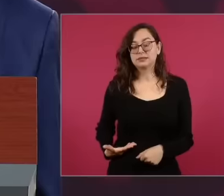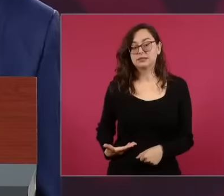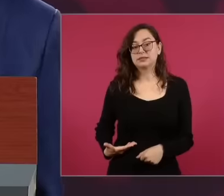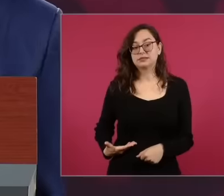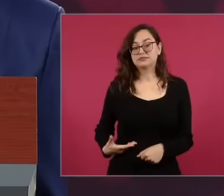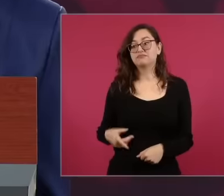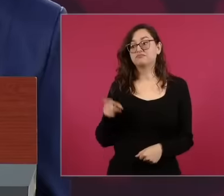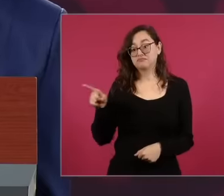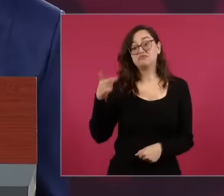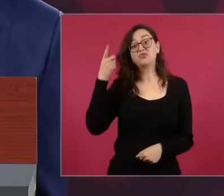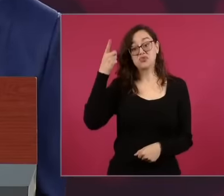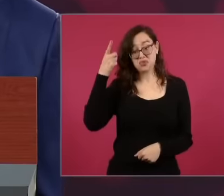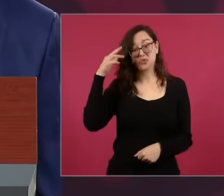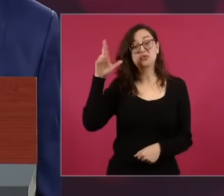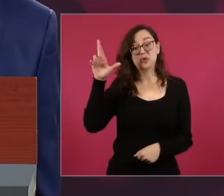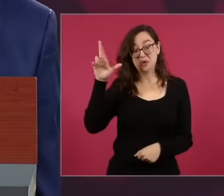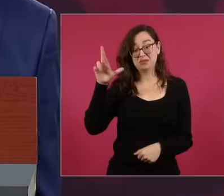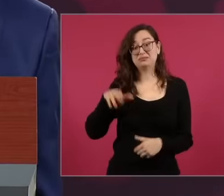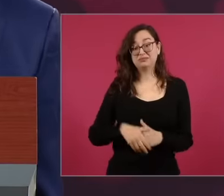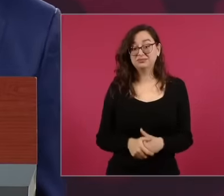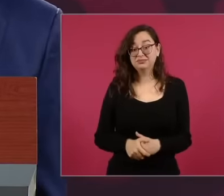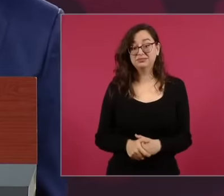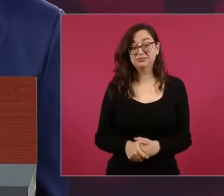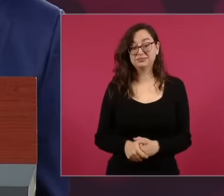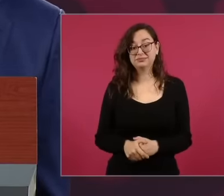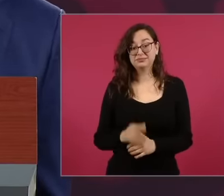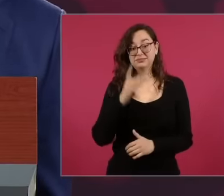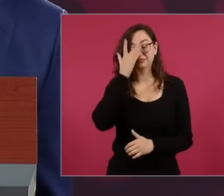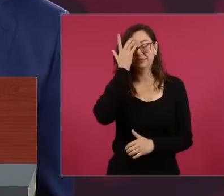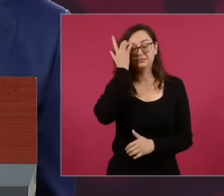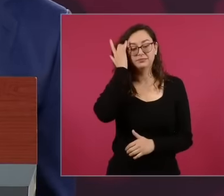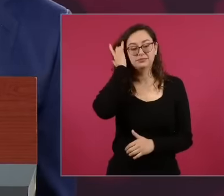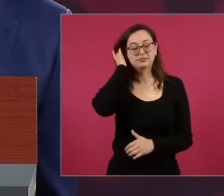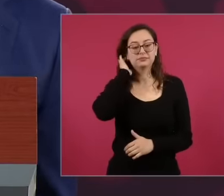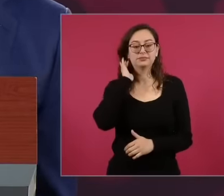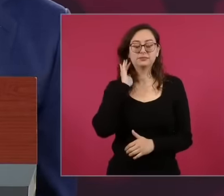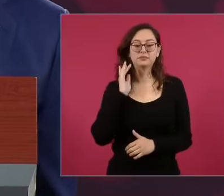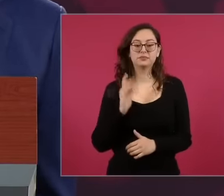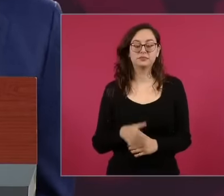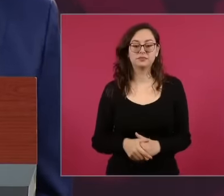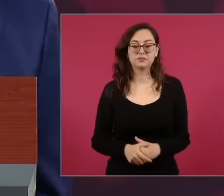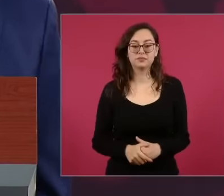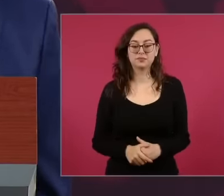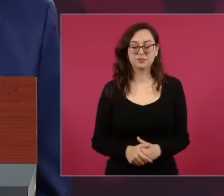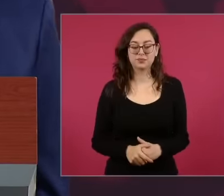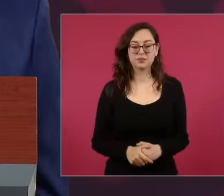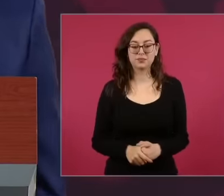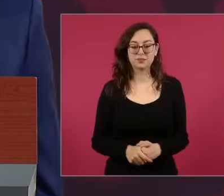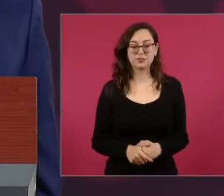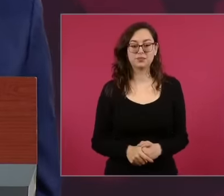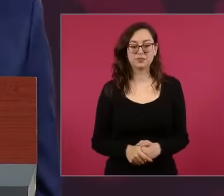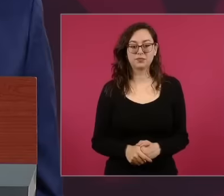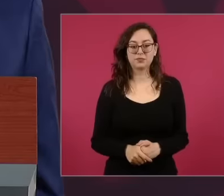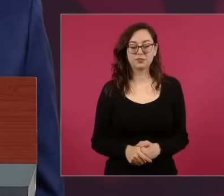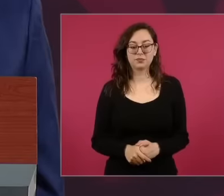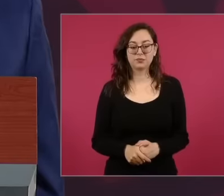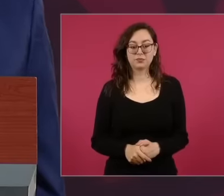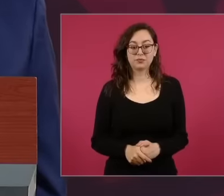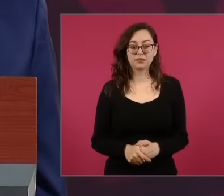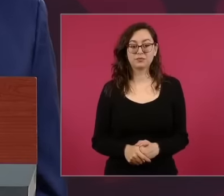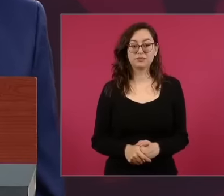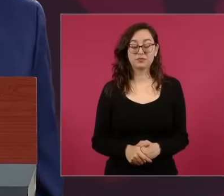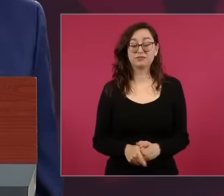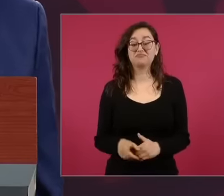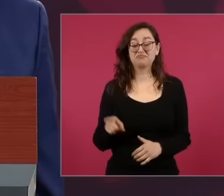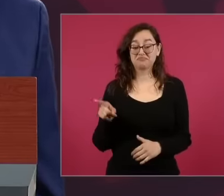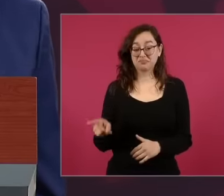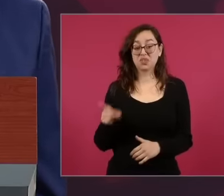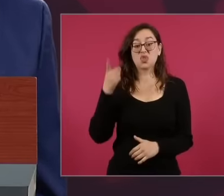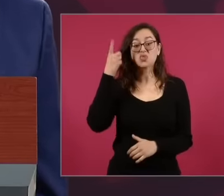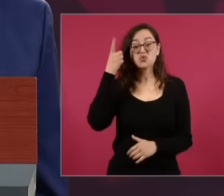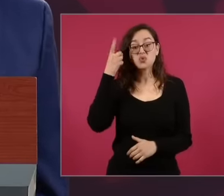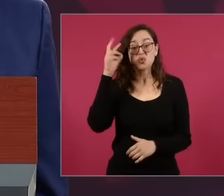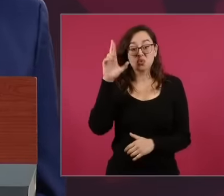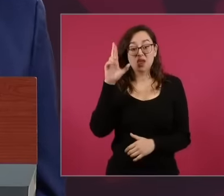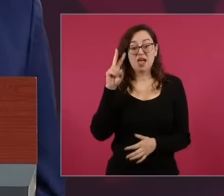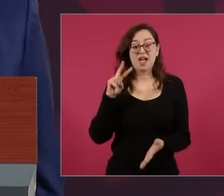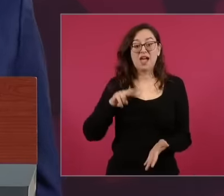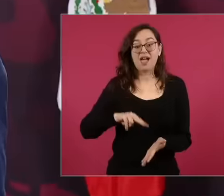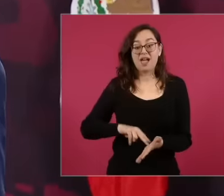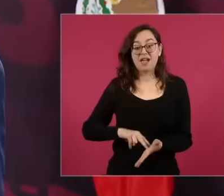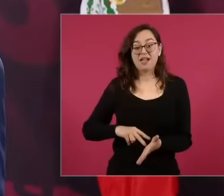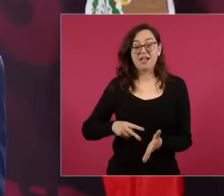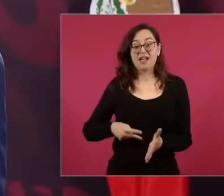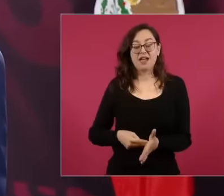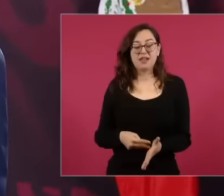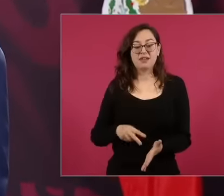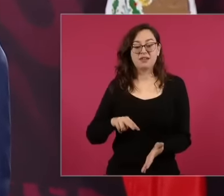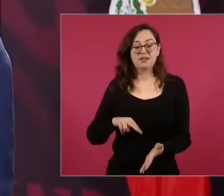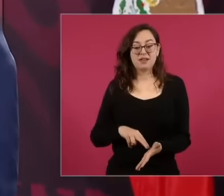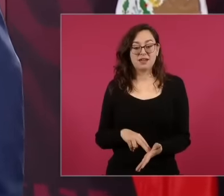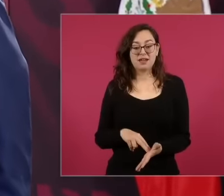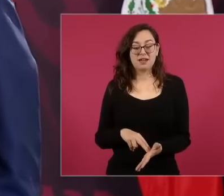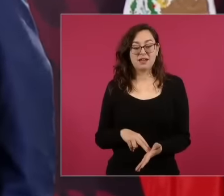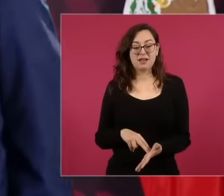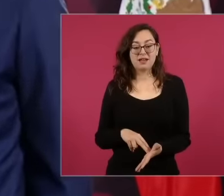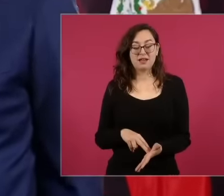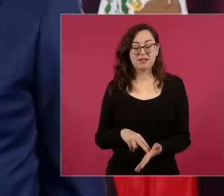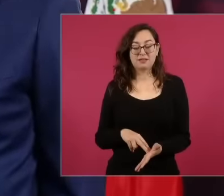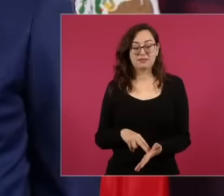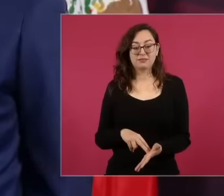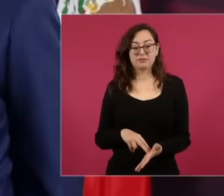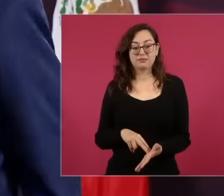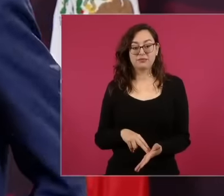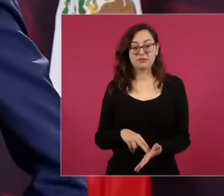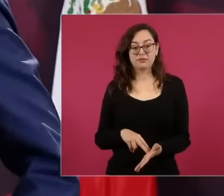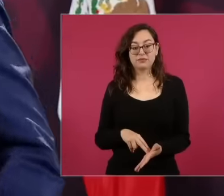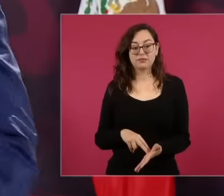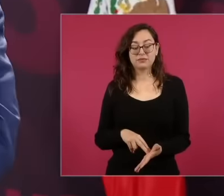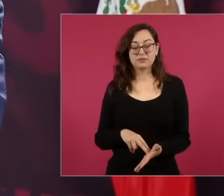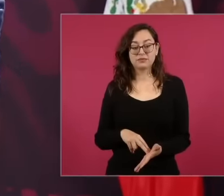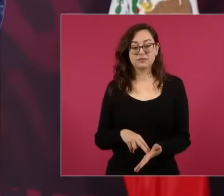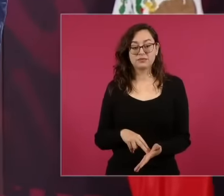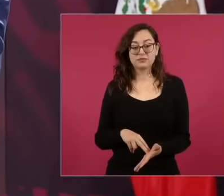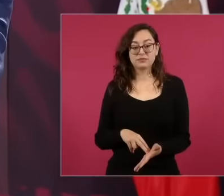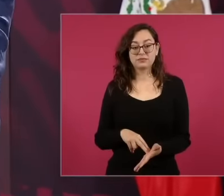a doctor Precisely in